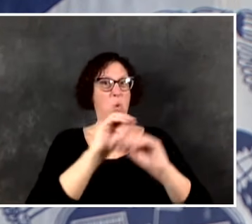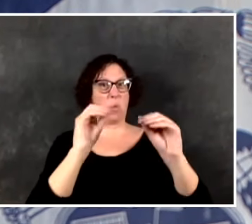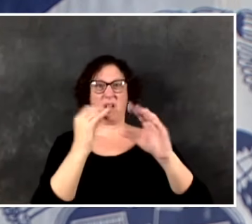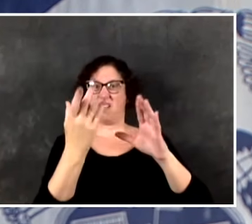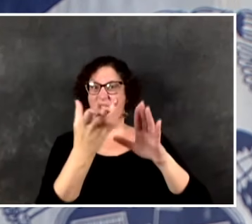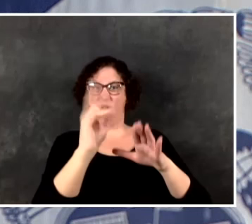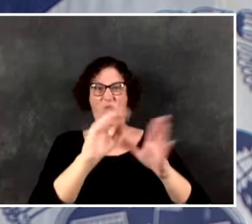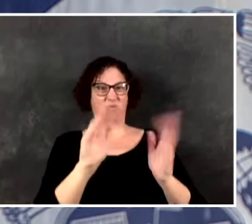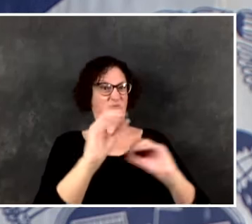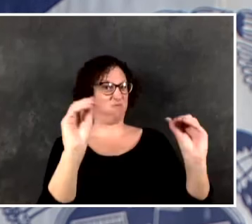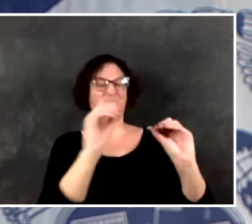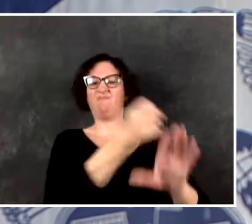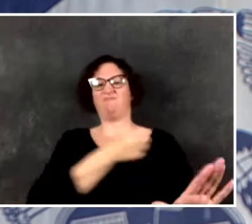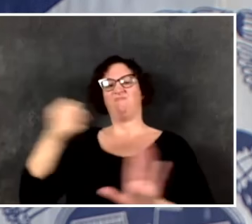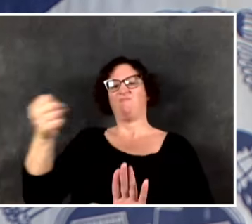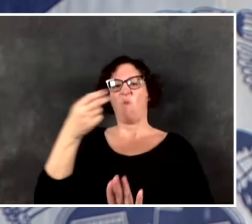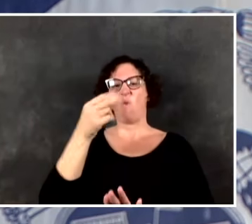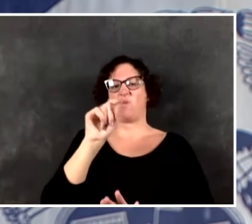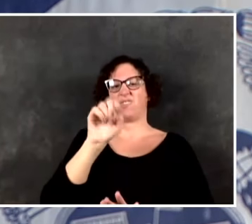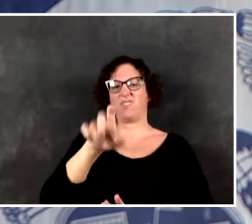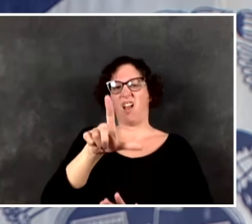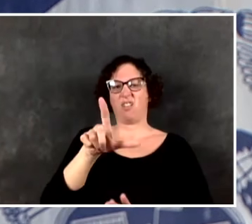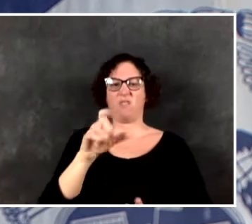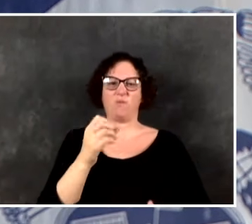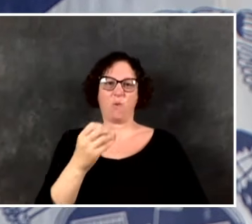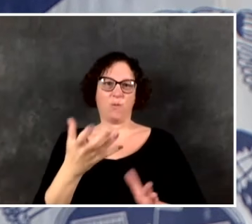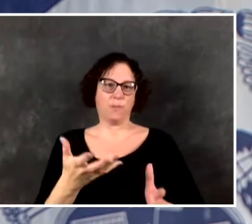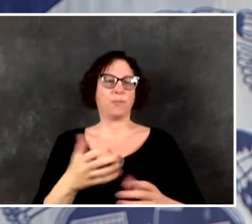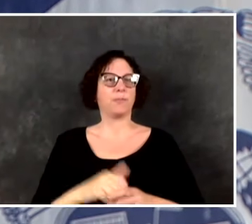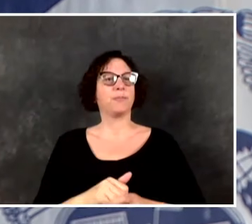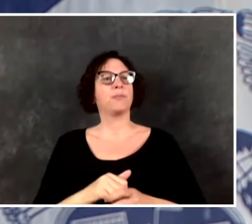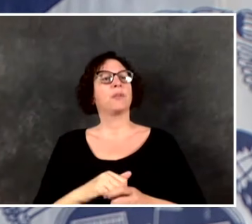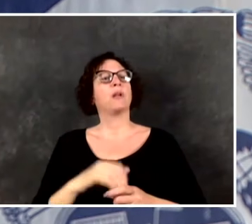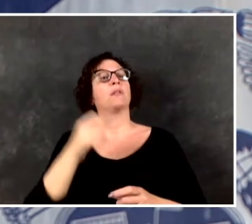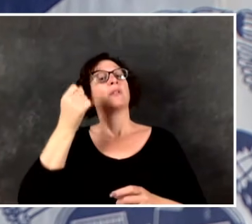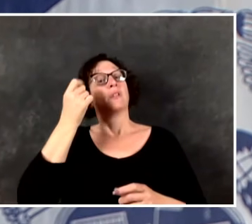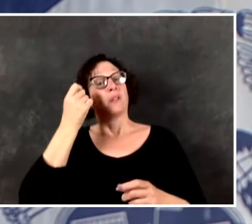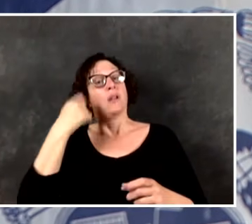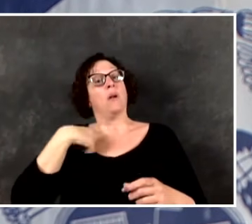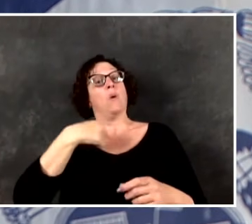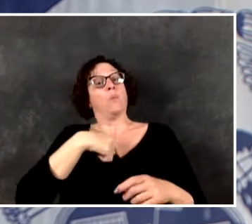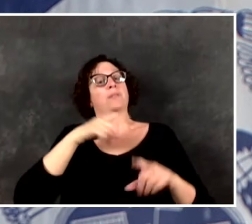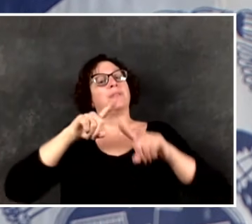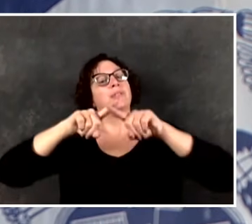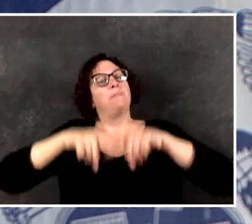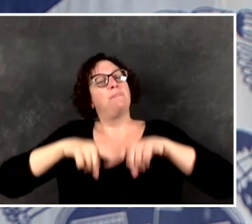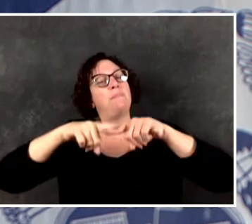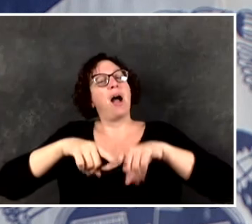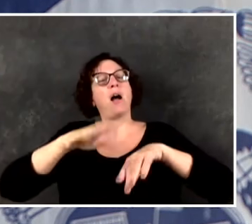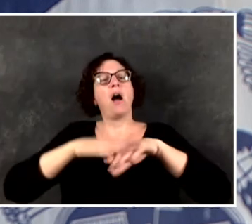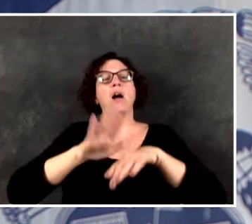THE SHOETTLE THERE FOR THEM IMMEDIATELY. AND I THINK WHAT WE'RE SEEING SO